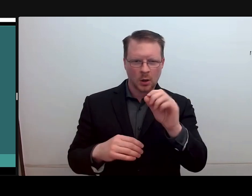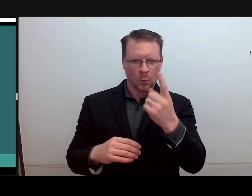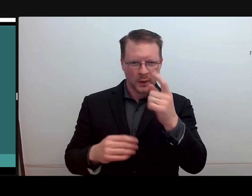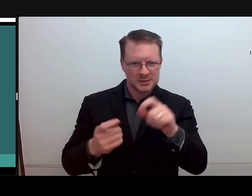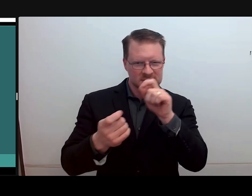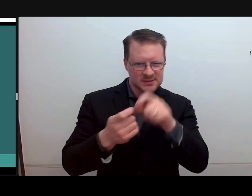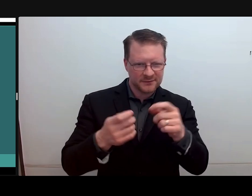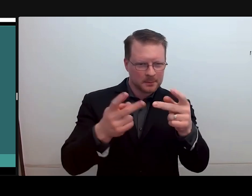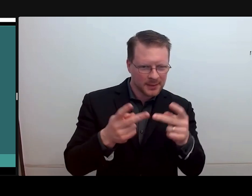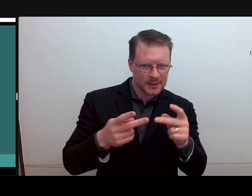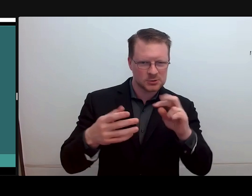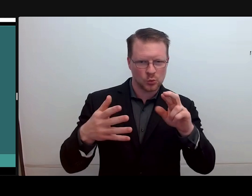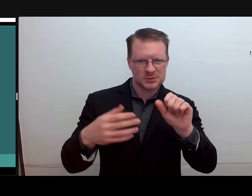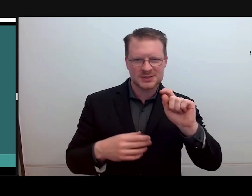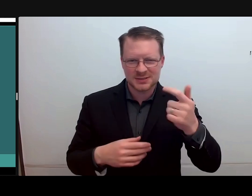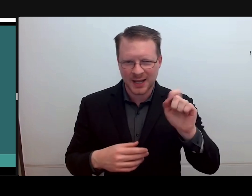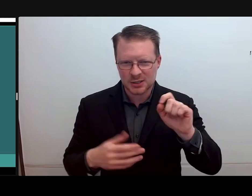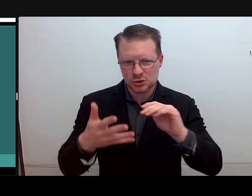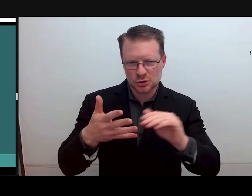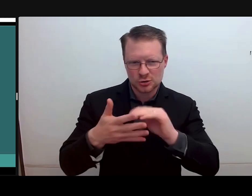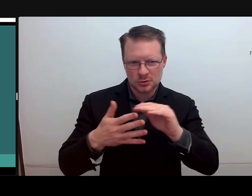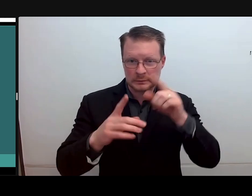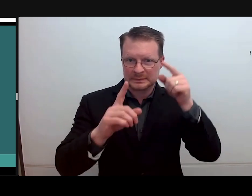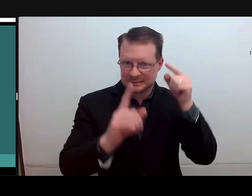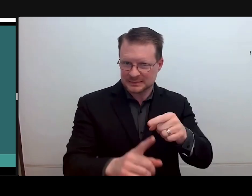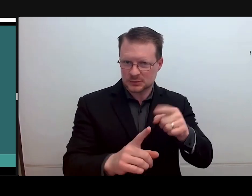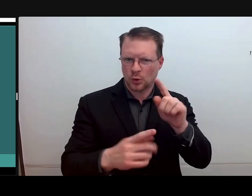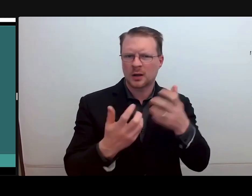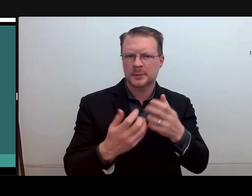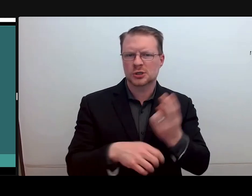to look at the numbers across the stages of training